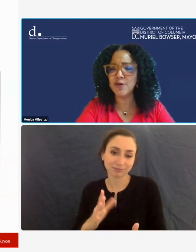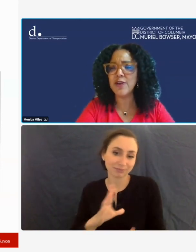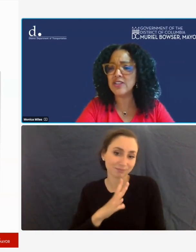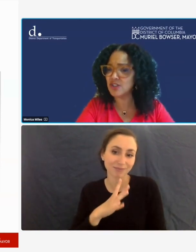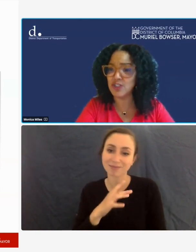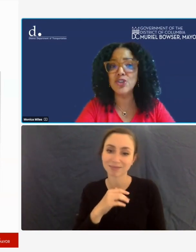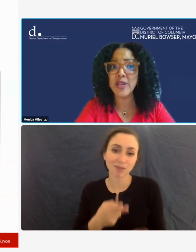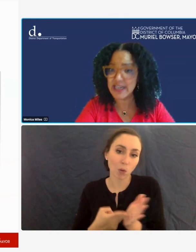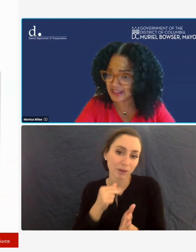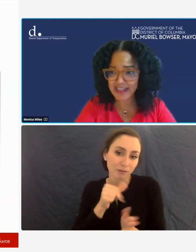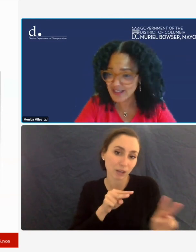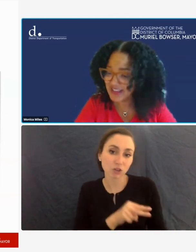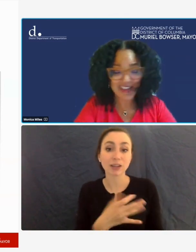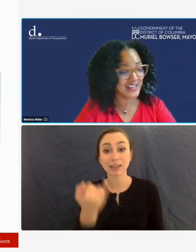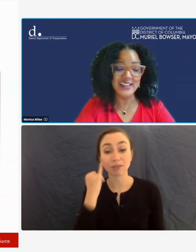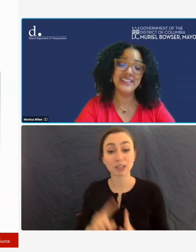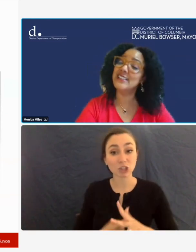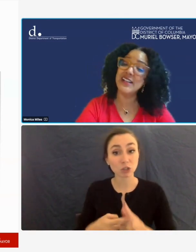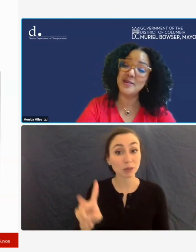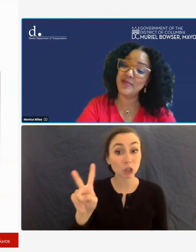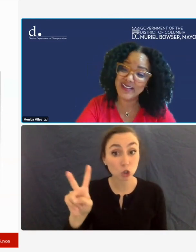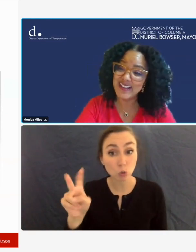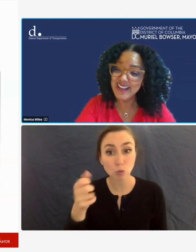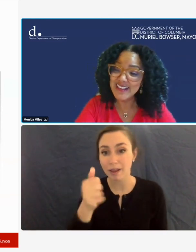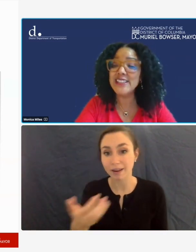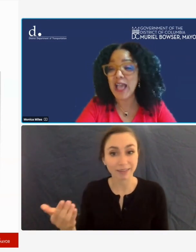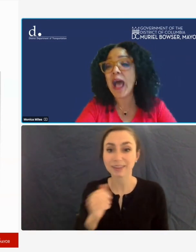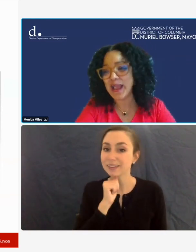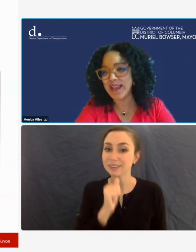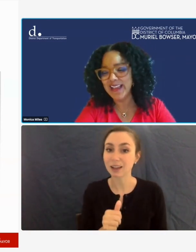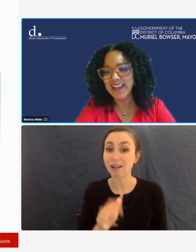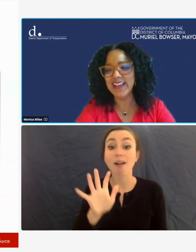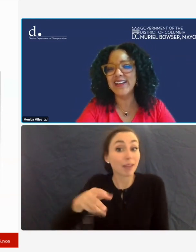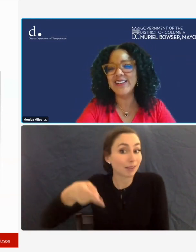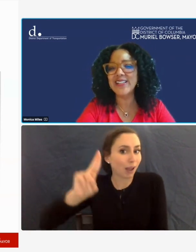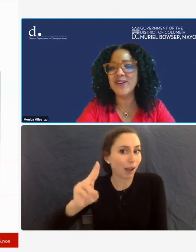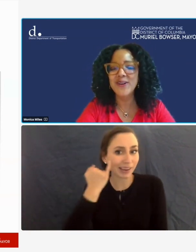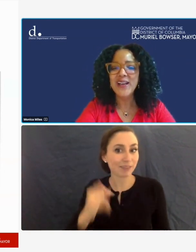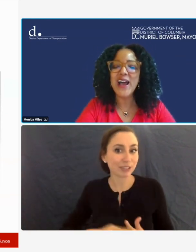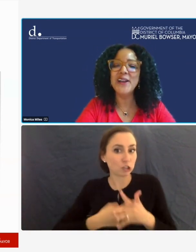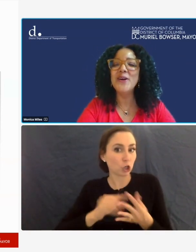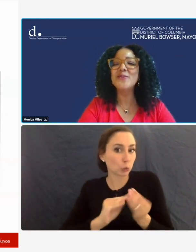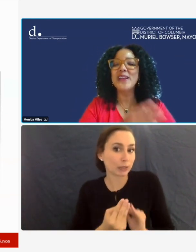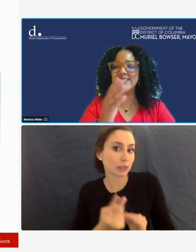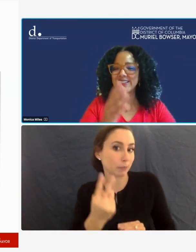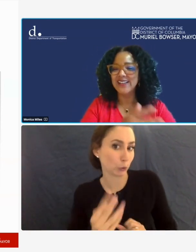rate starts with two anything that's not going to be that's high you know so i know the rates are